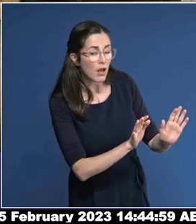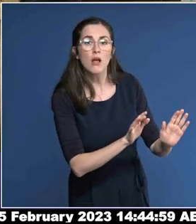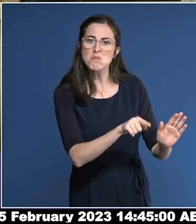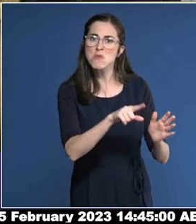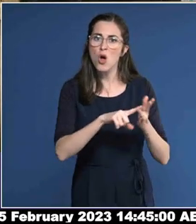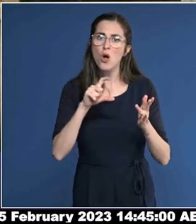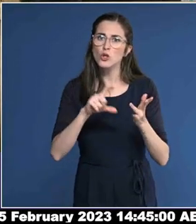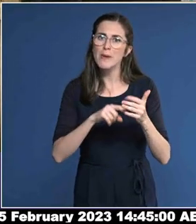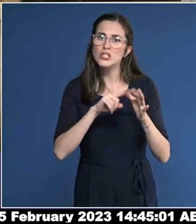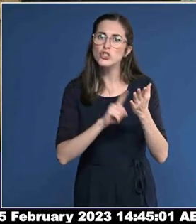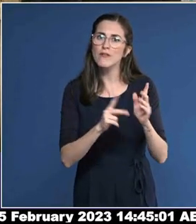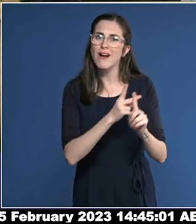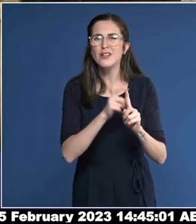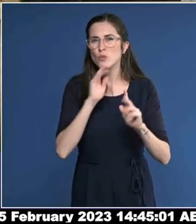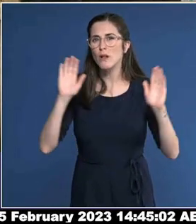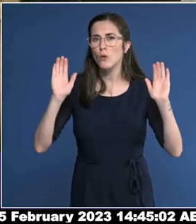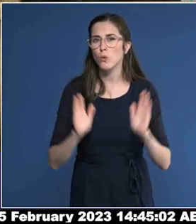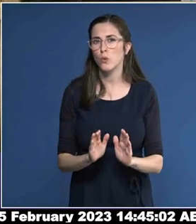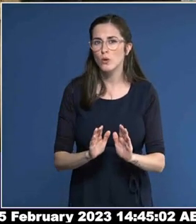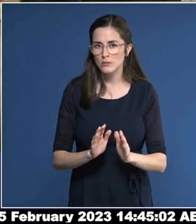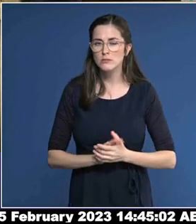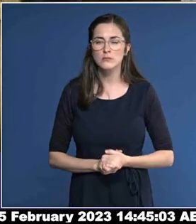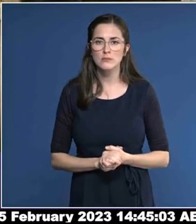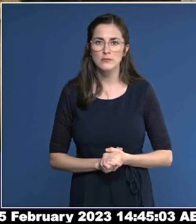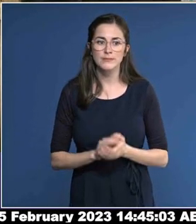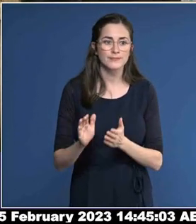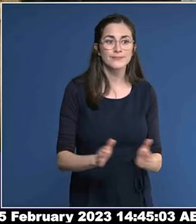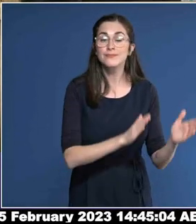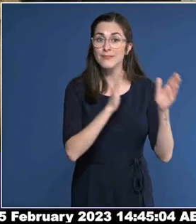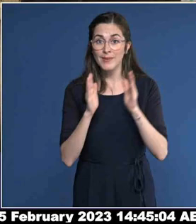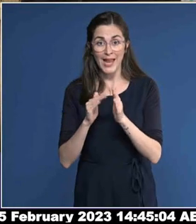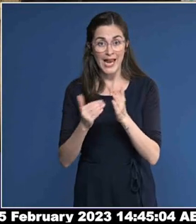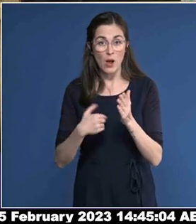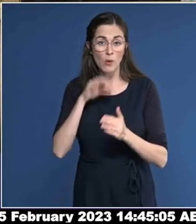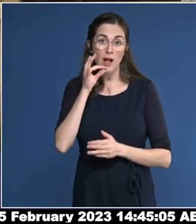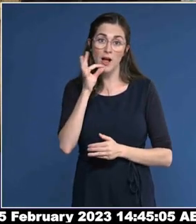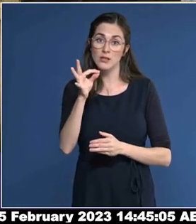I want to turn to risk and the approach to risk.